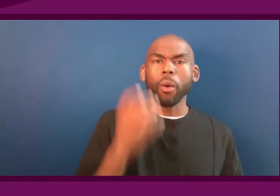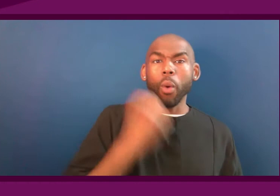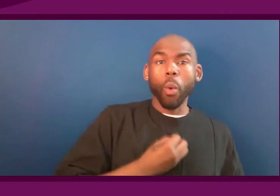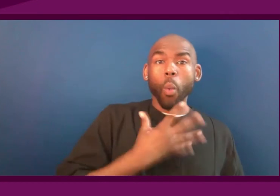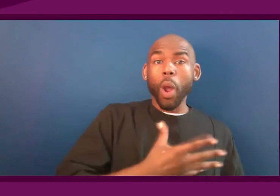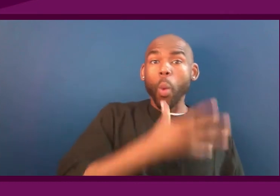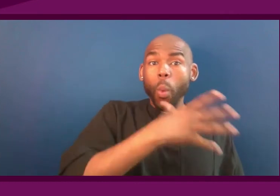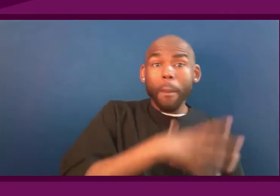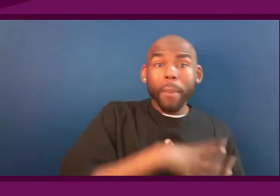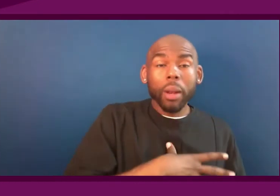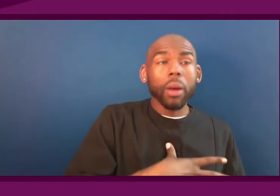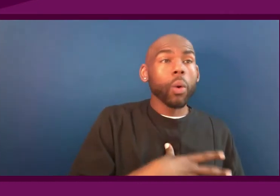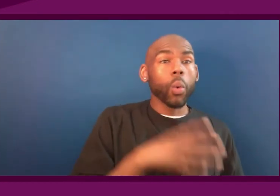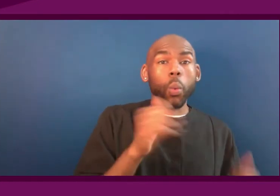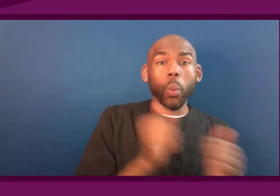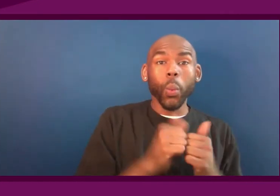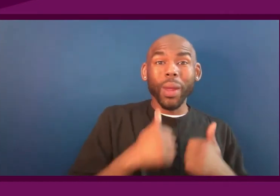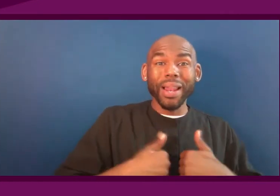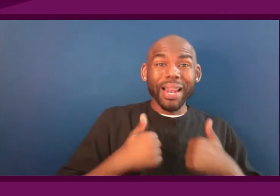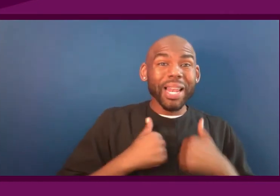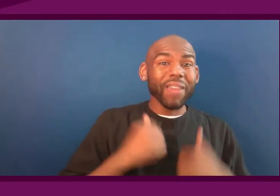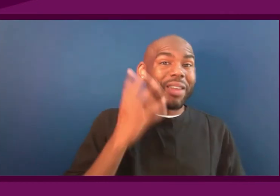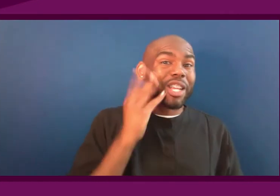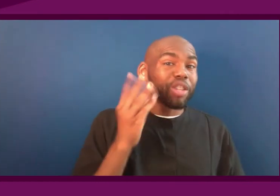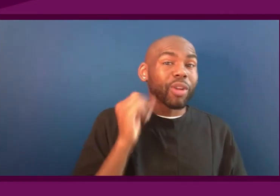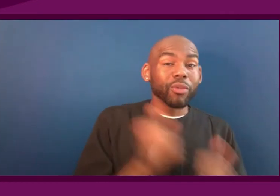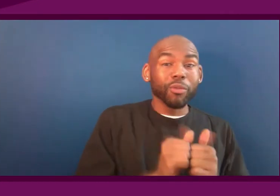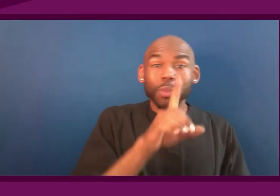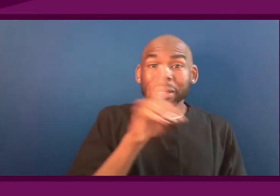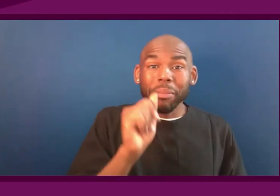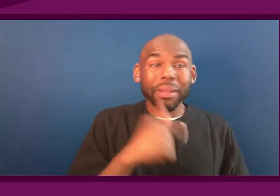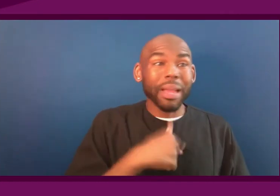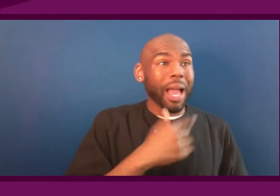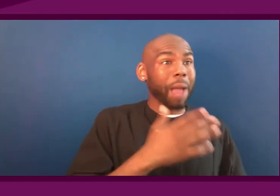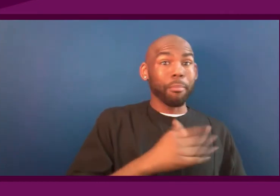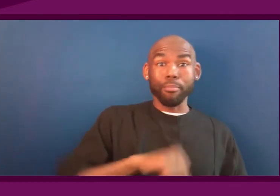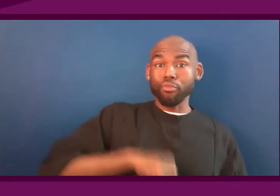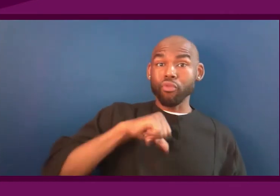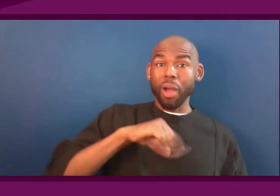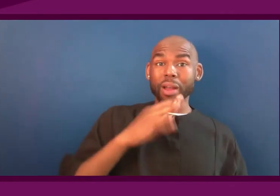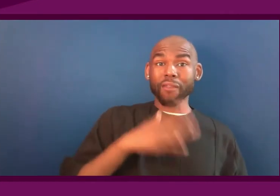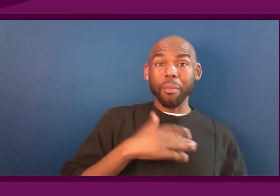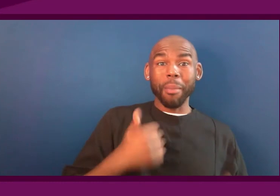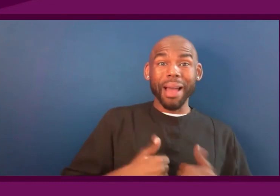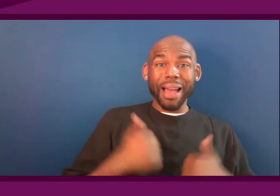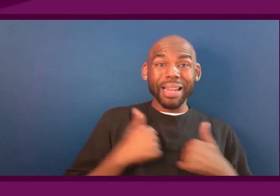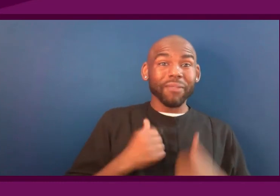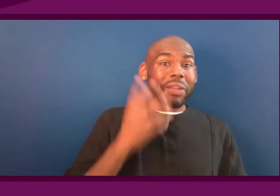So how can we change the dynamics? Because right now, when a child... when my daughter